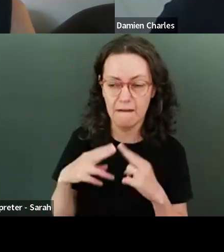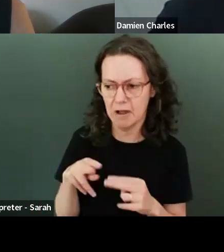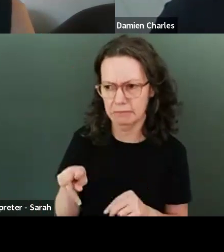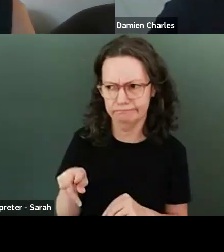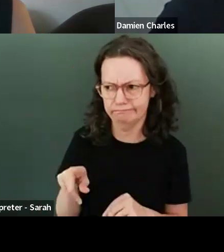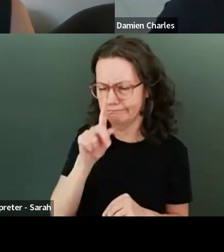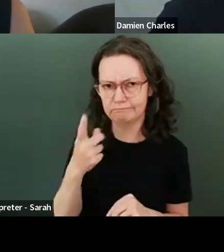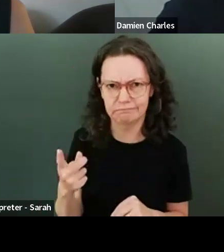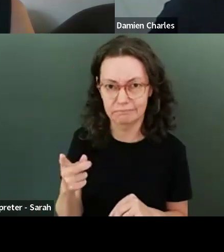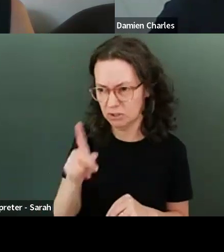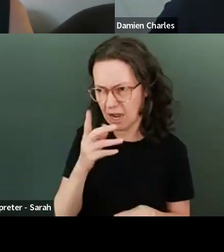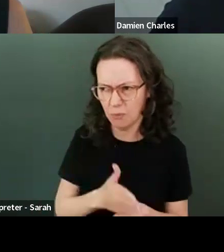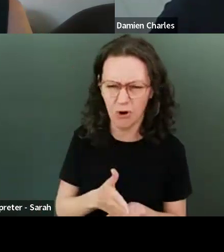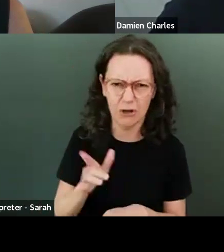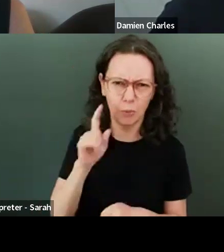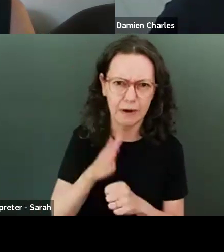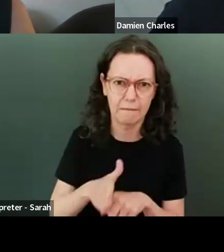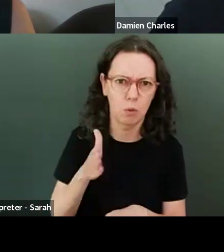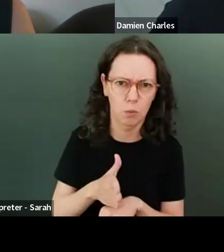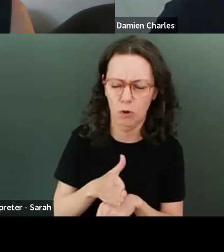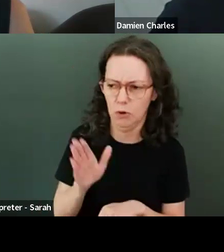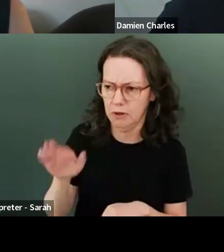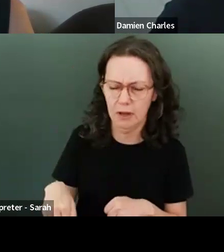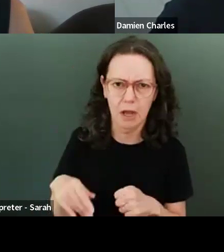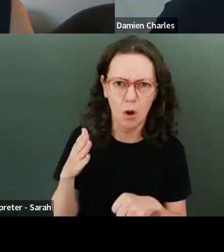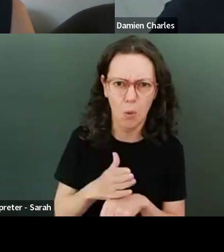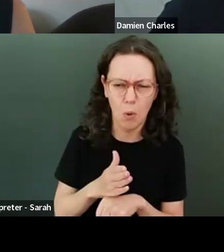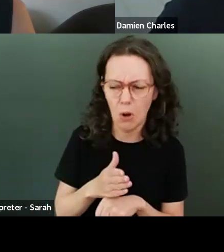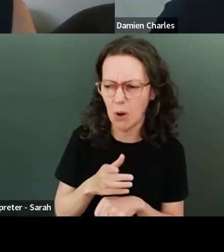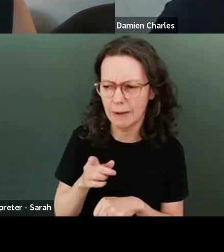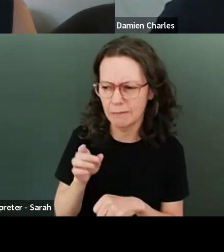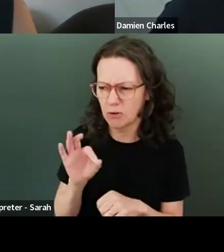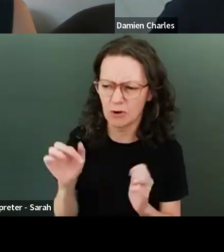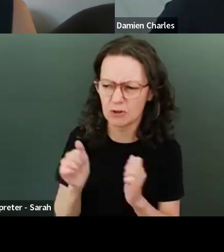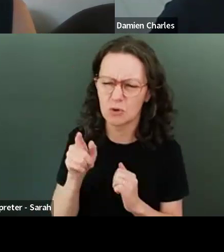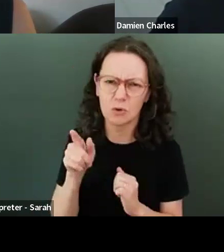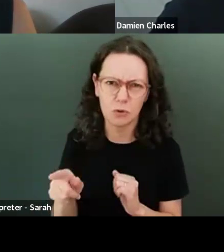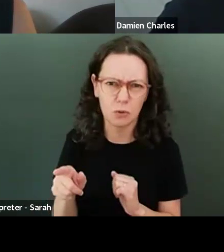perception that they don't need to work or work's not as important as perhaps